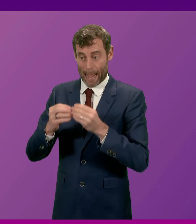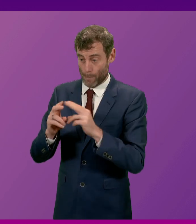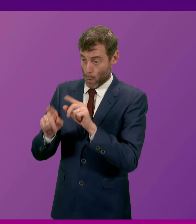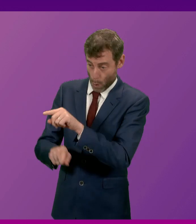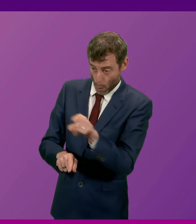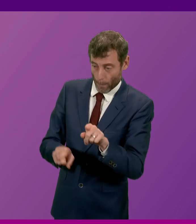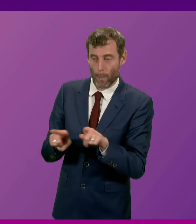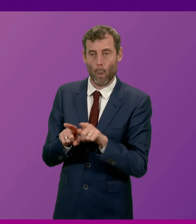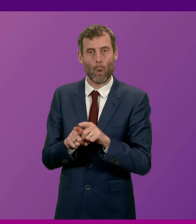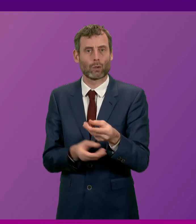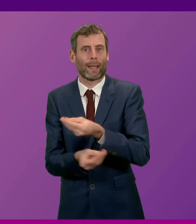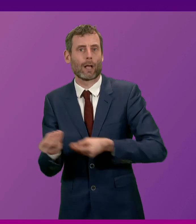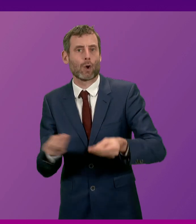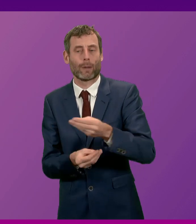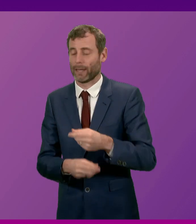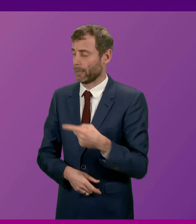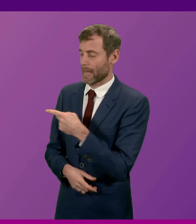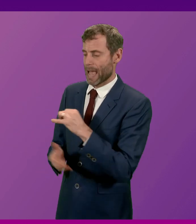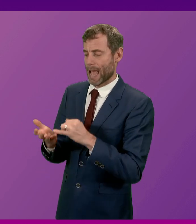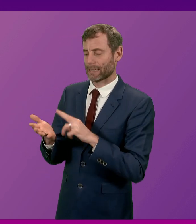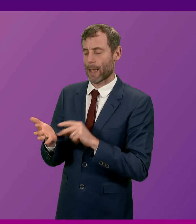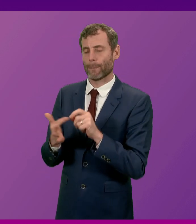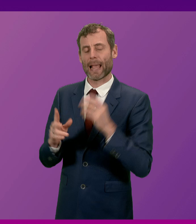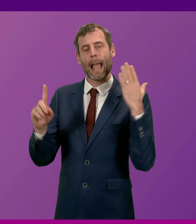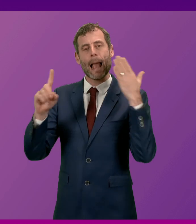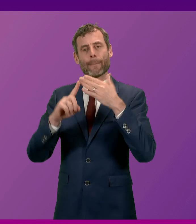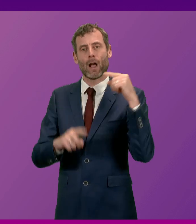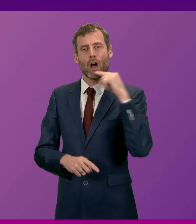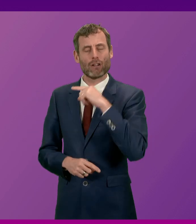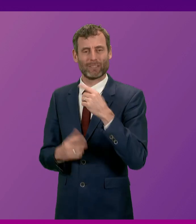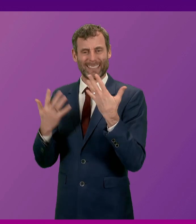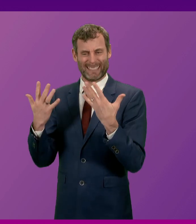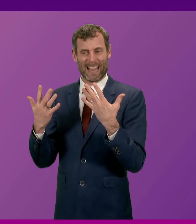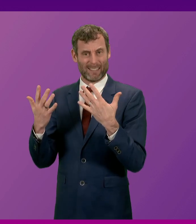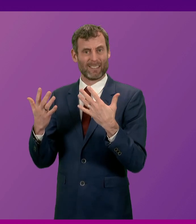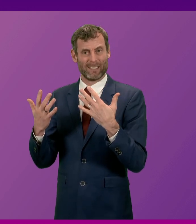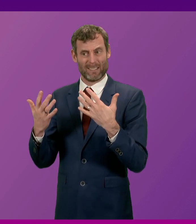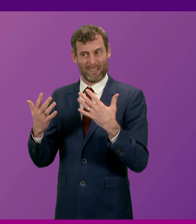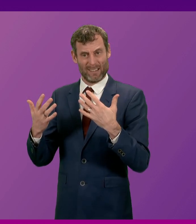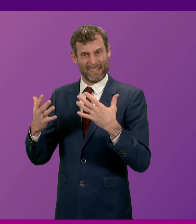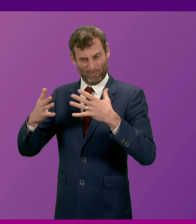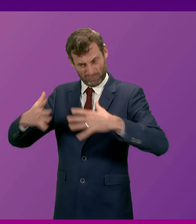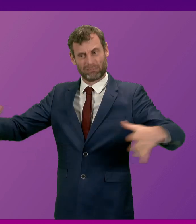its 110,000 affordable homes target, why is the Government failing to tackle the housing